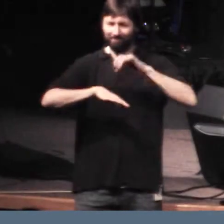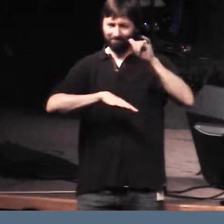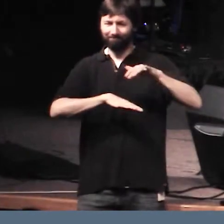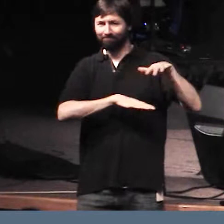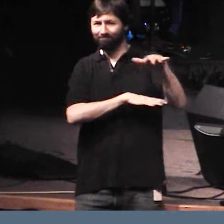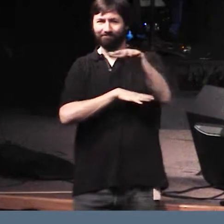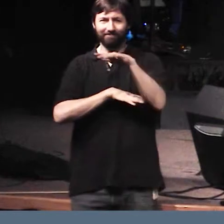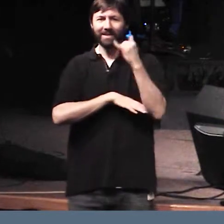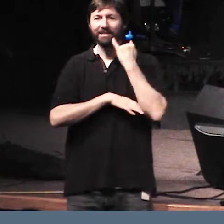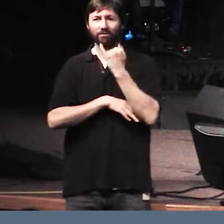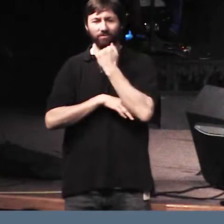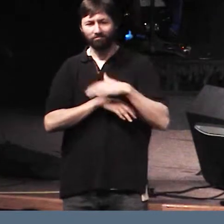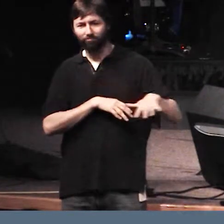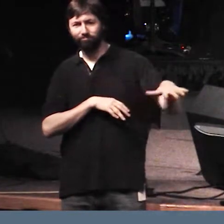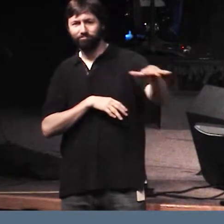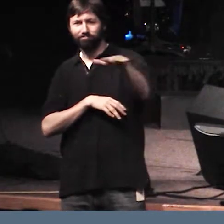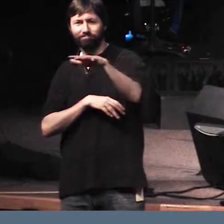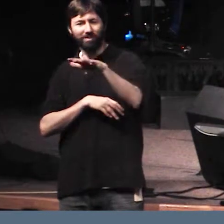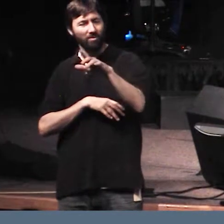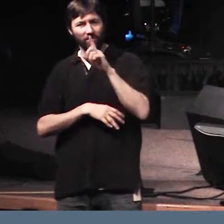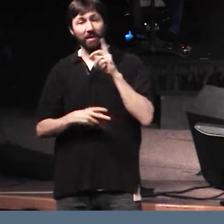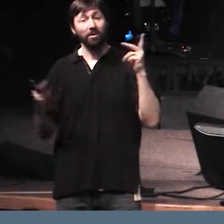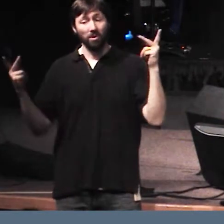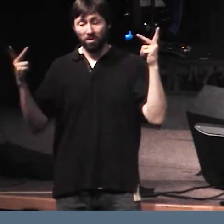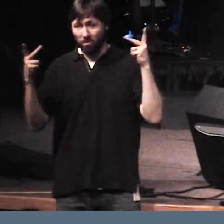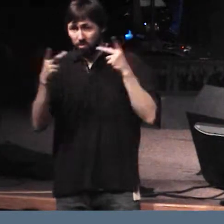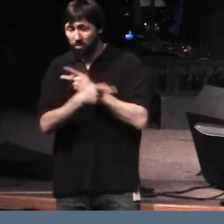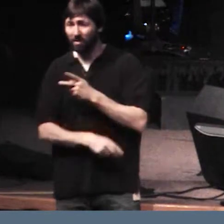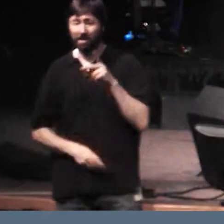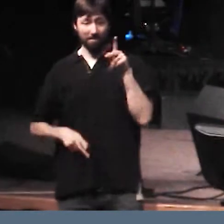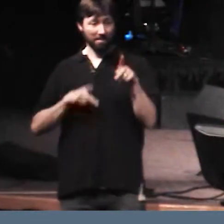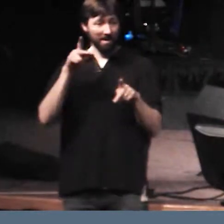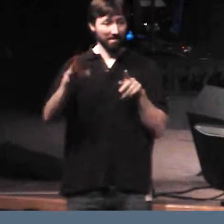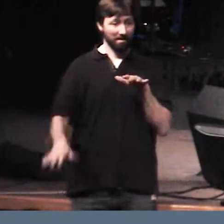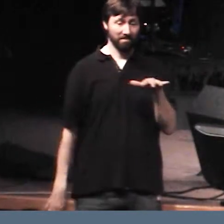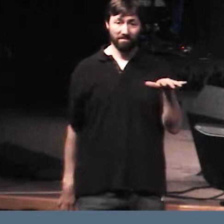and in fact the darkest day- It's a time when people did what was right